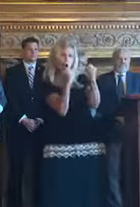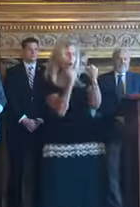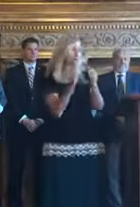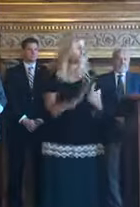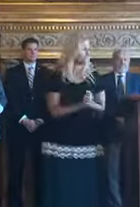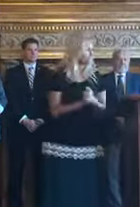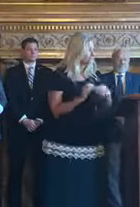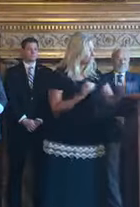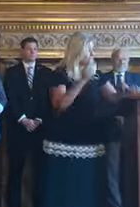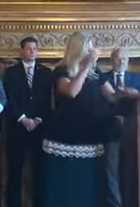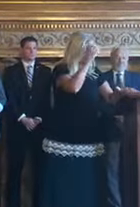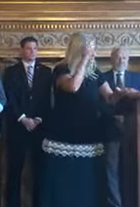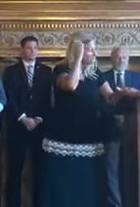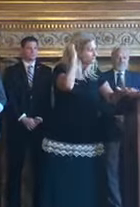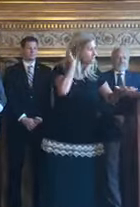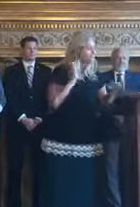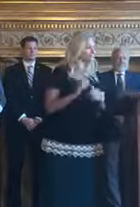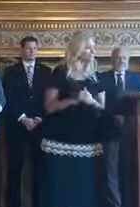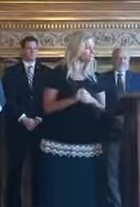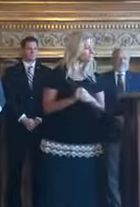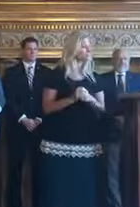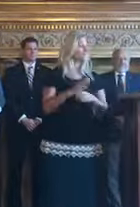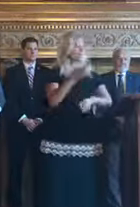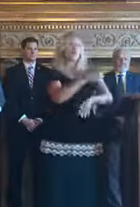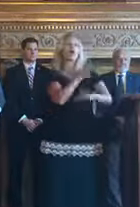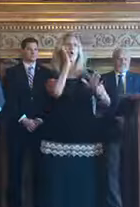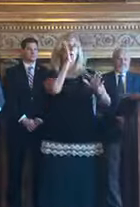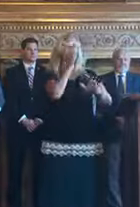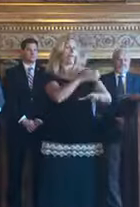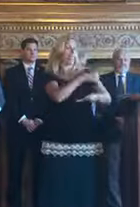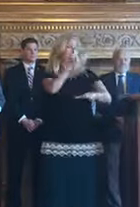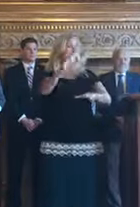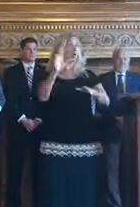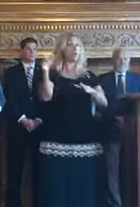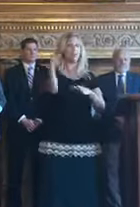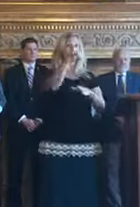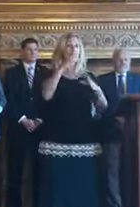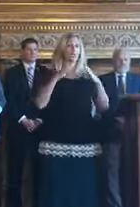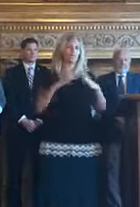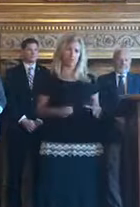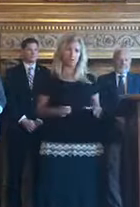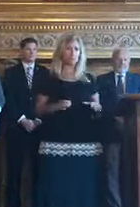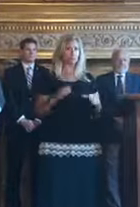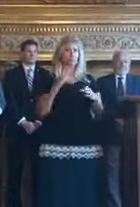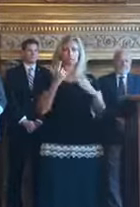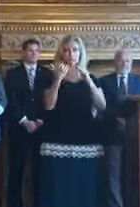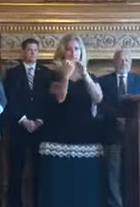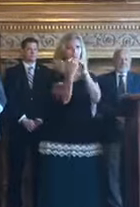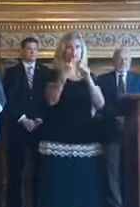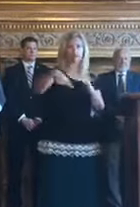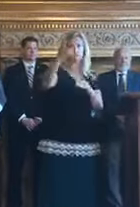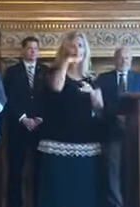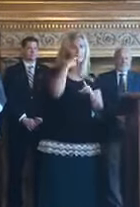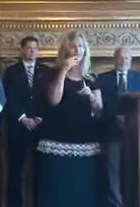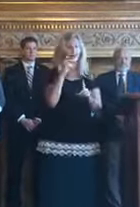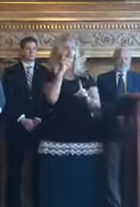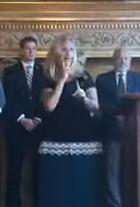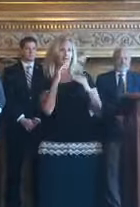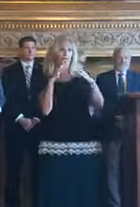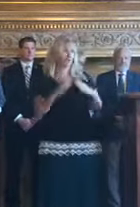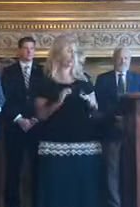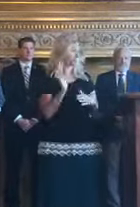This new license affords more teeth, more grit to the bill, makes it stronger so that